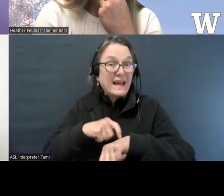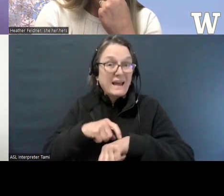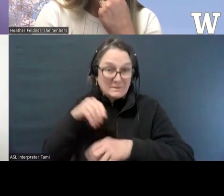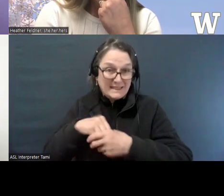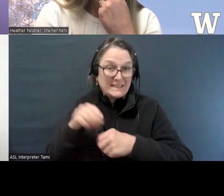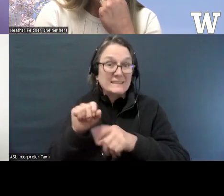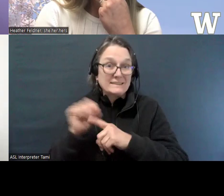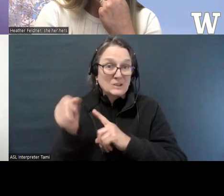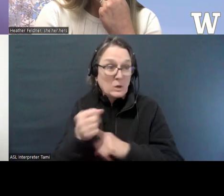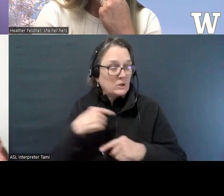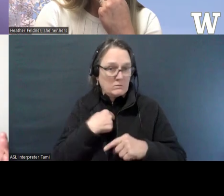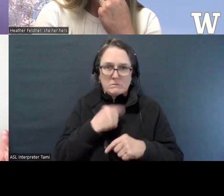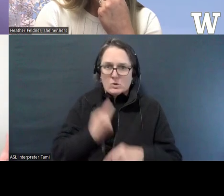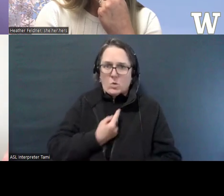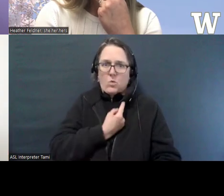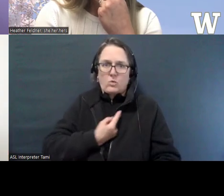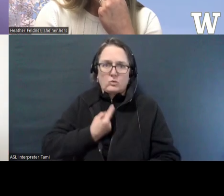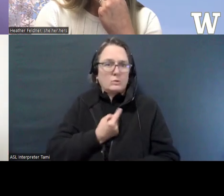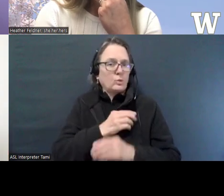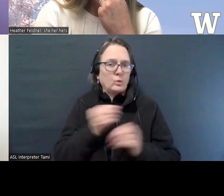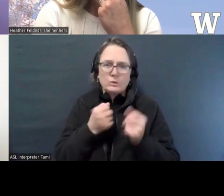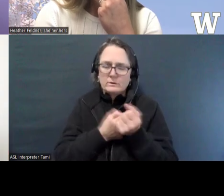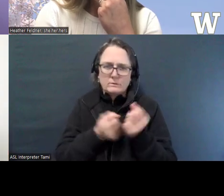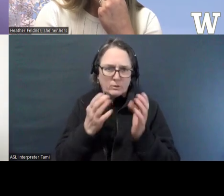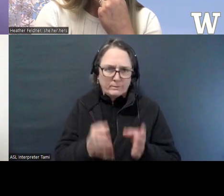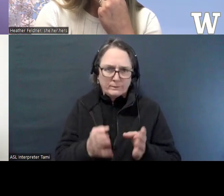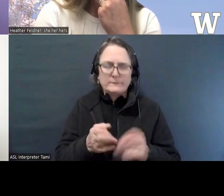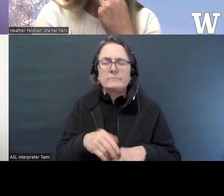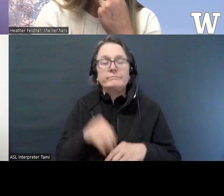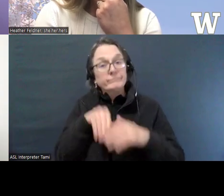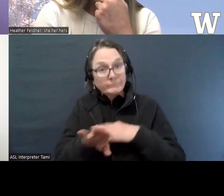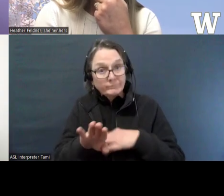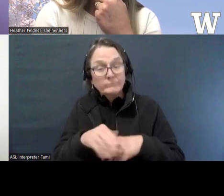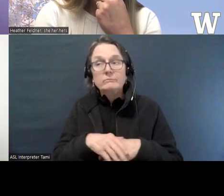For example, if I come to a facility... I've been to a facility